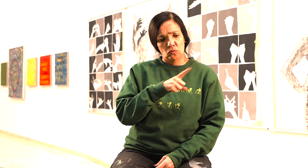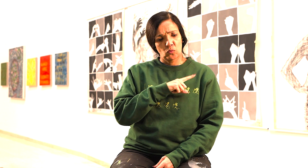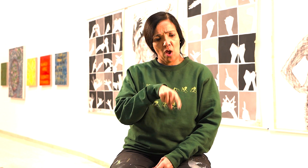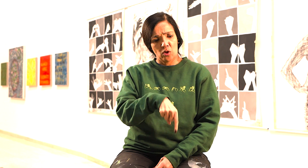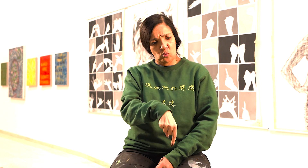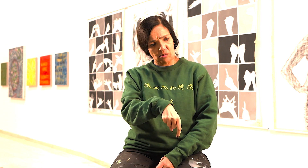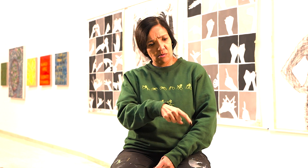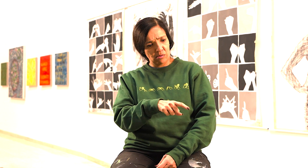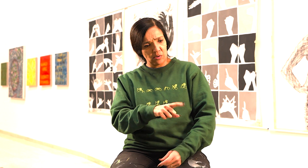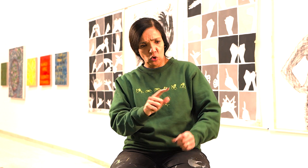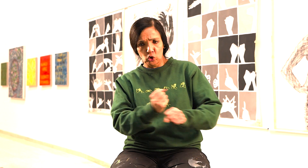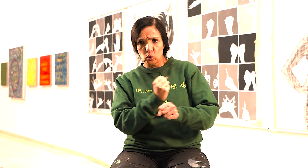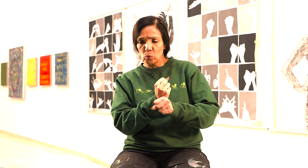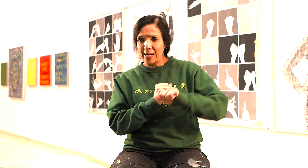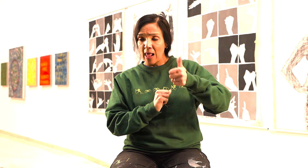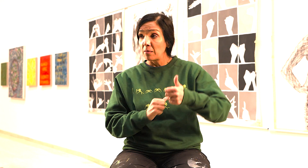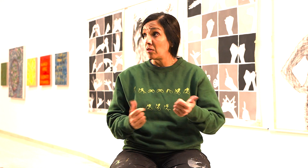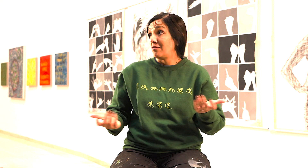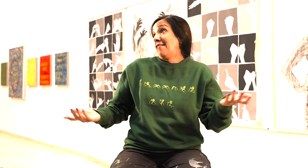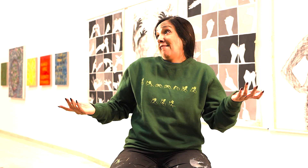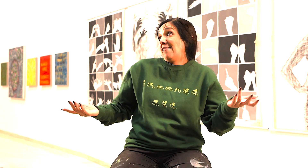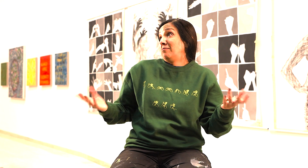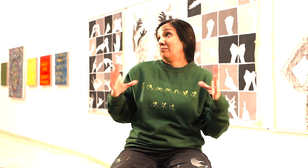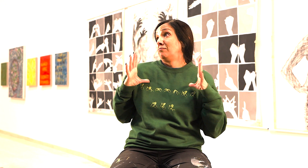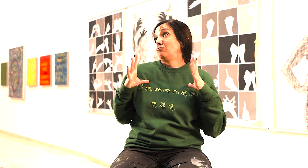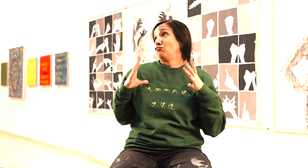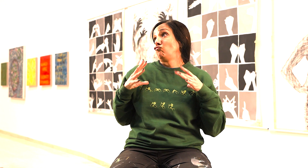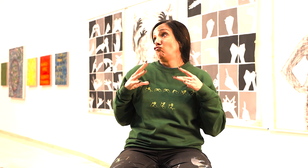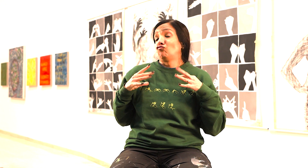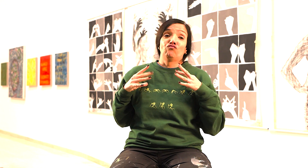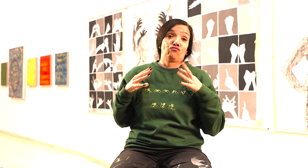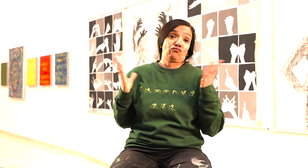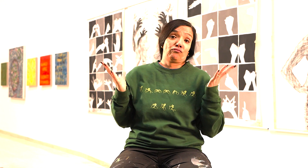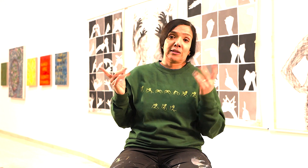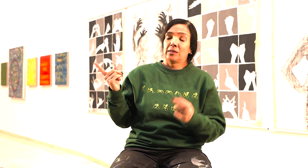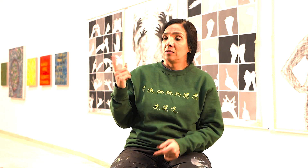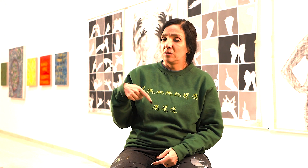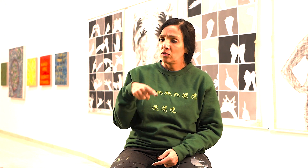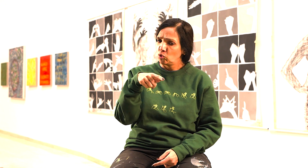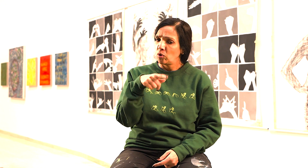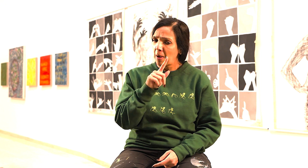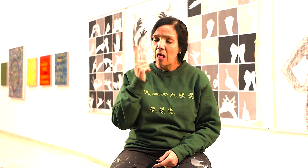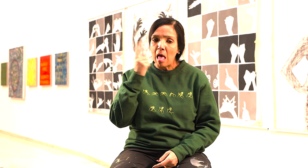"Why are you-- what are you doing here?" I said, "Well, what am I gonna do next? I don't know, sit back on my laurels?"